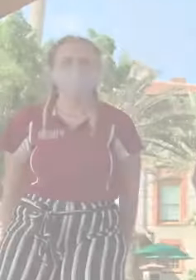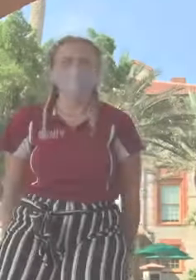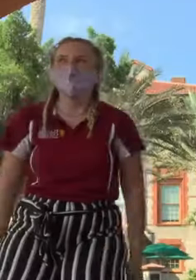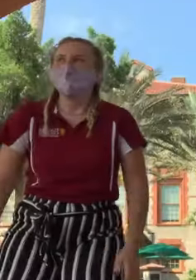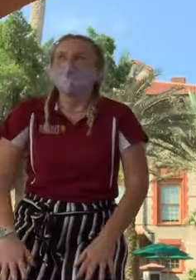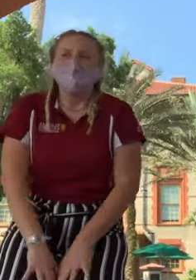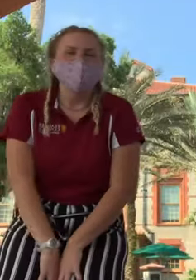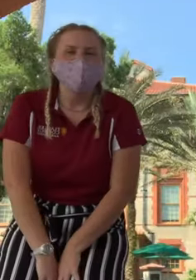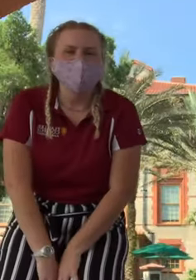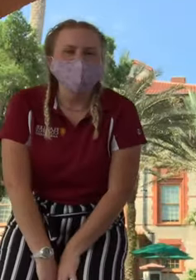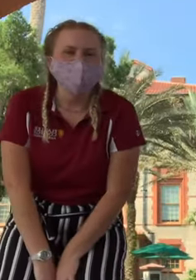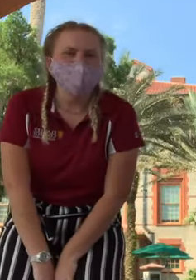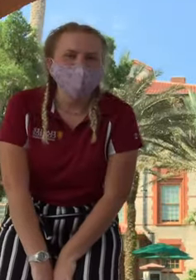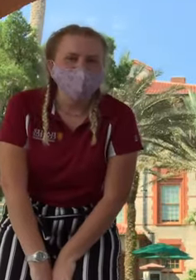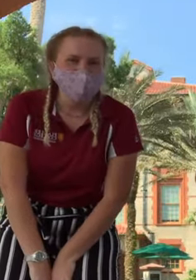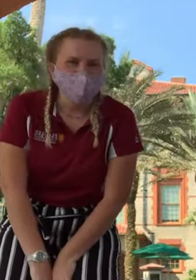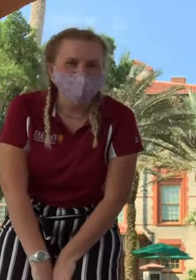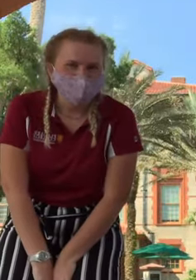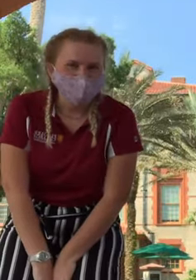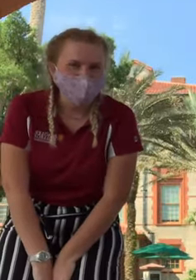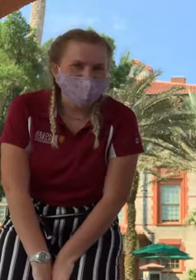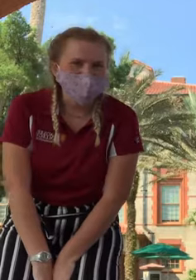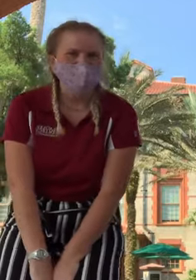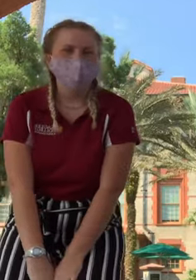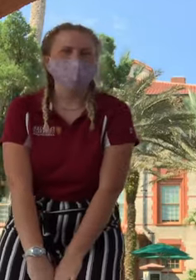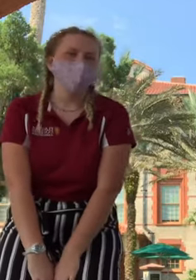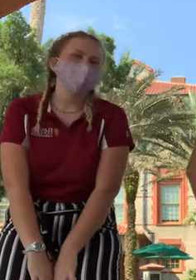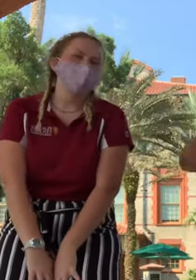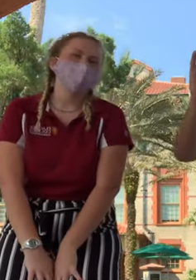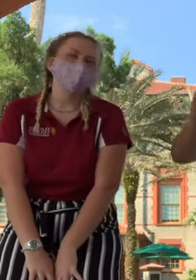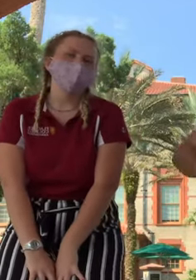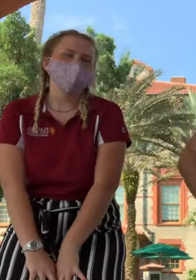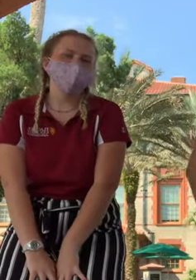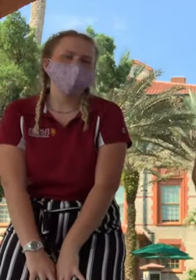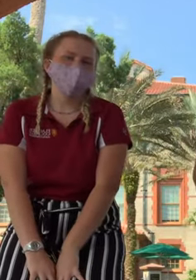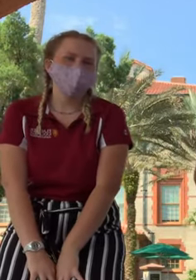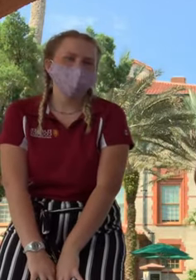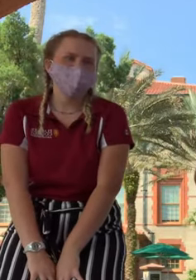Ready? Yep. Hi my name is Emily and I'm President of Deaf Awareness Club. Hi! My name is Kyle. I'm